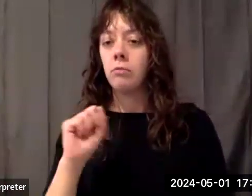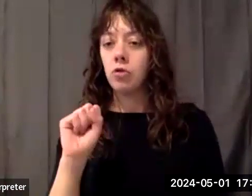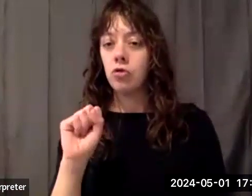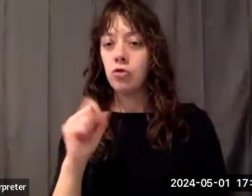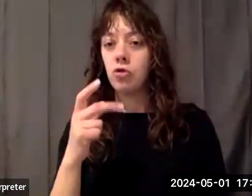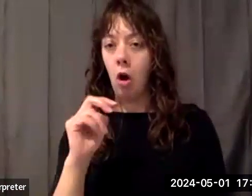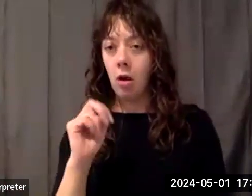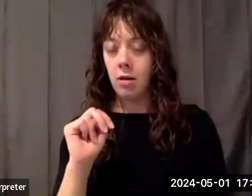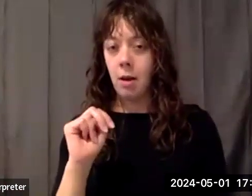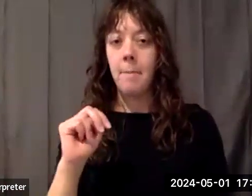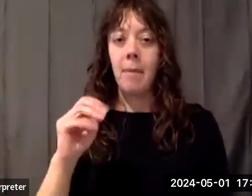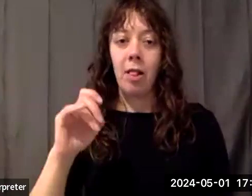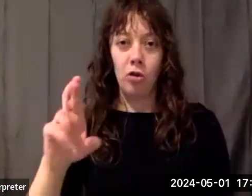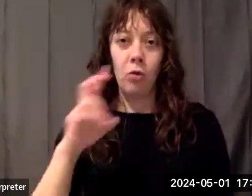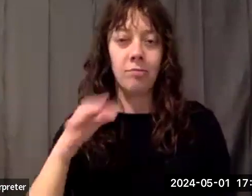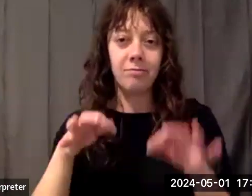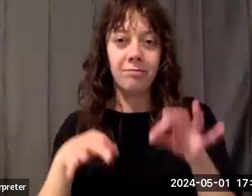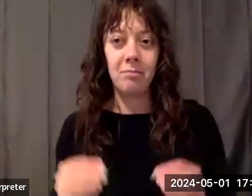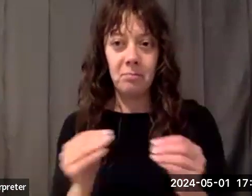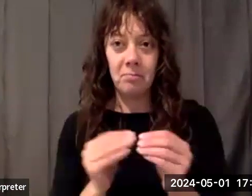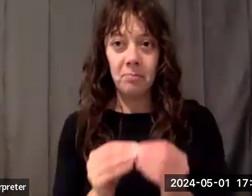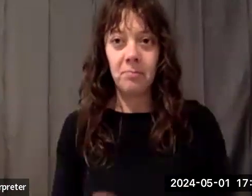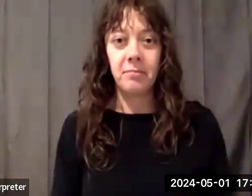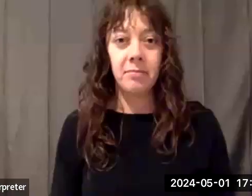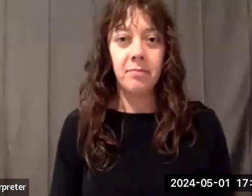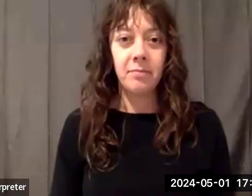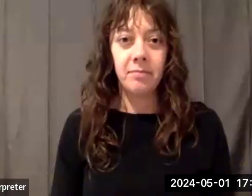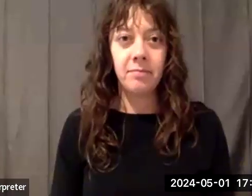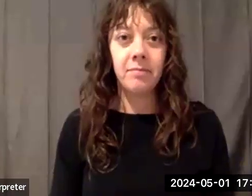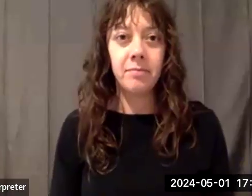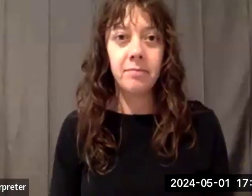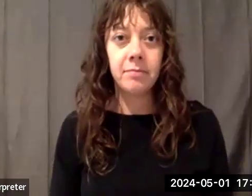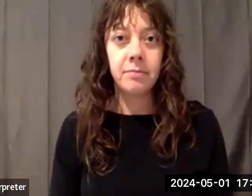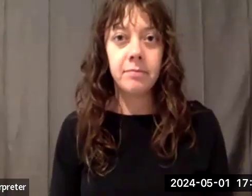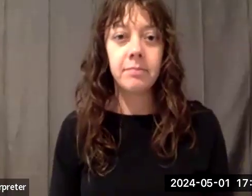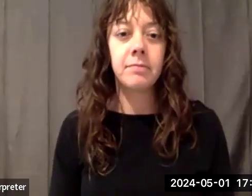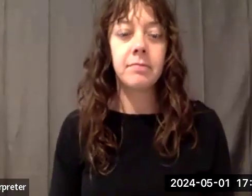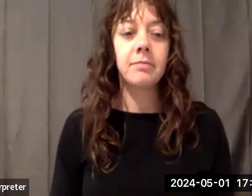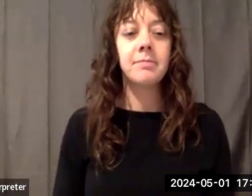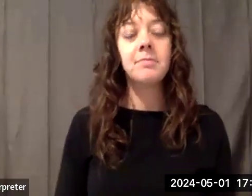Shauna, Hi. So thank you so much for being here.